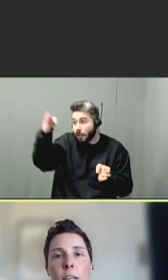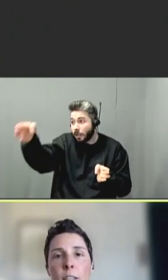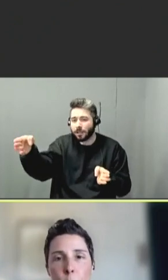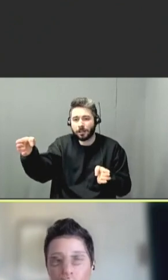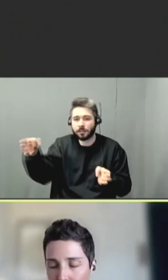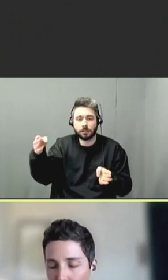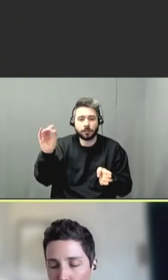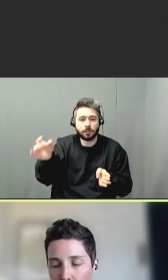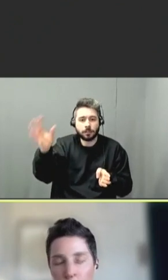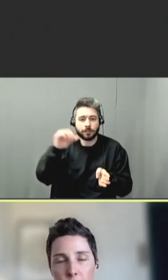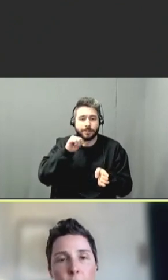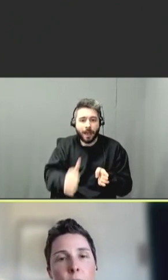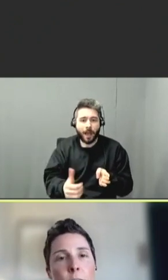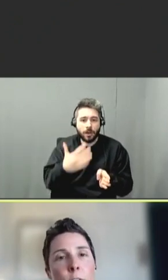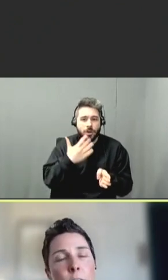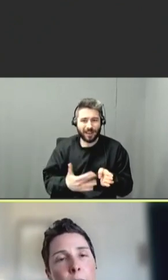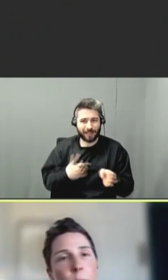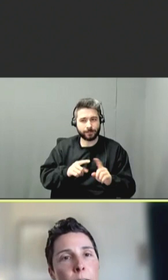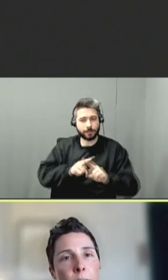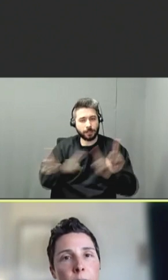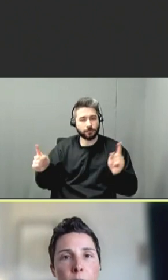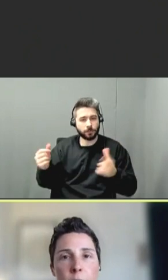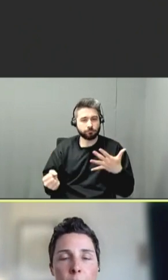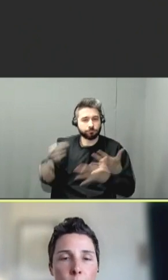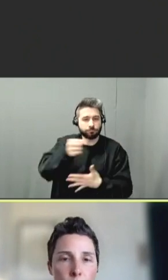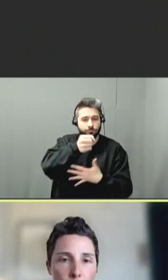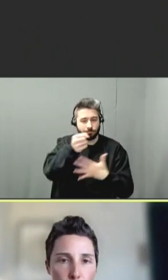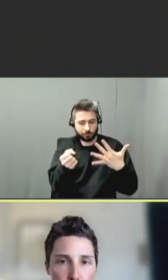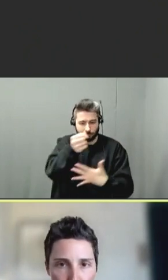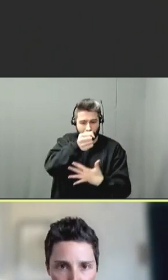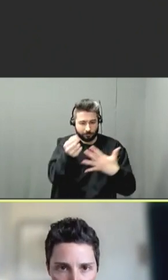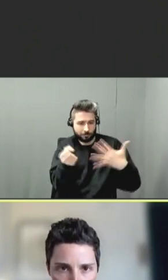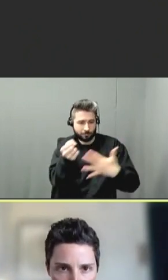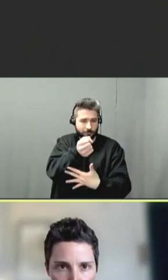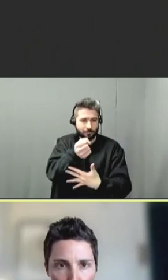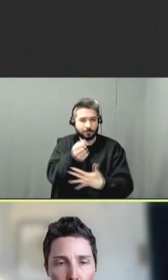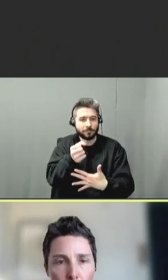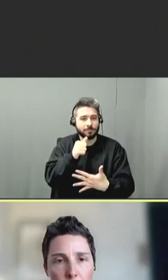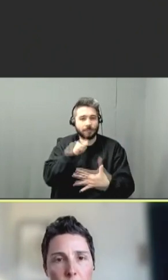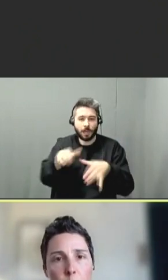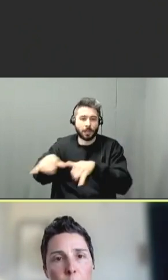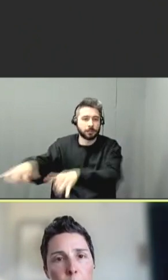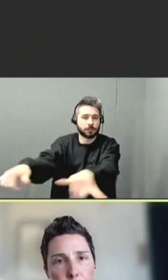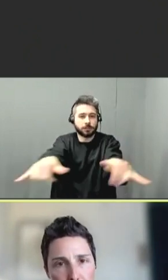There were just different prioritization levels happening at the county level. Next slide, please.